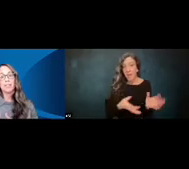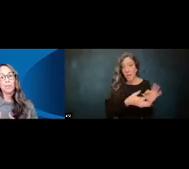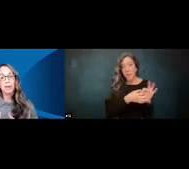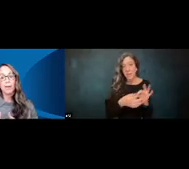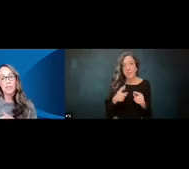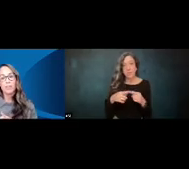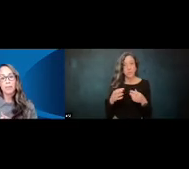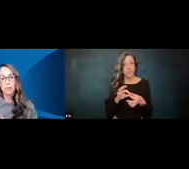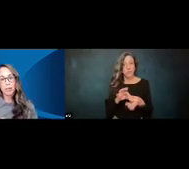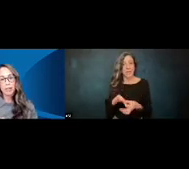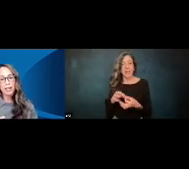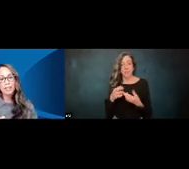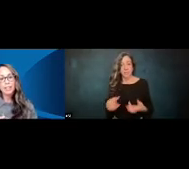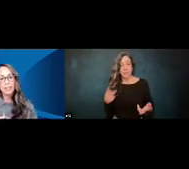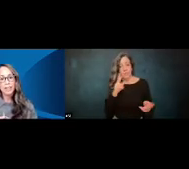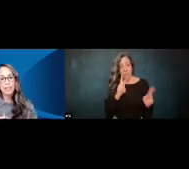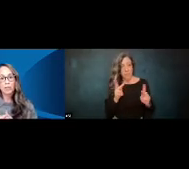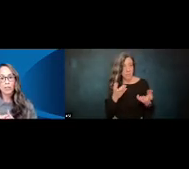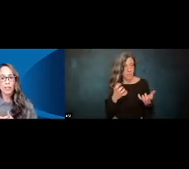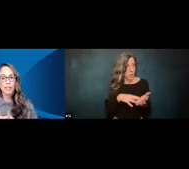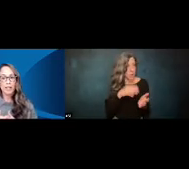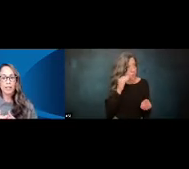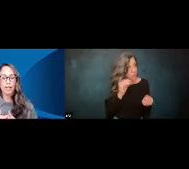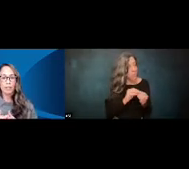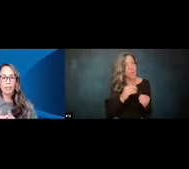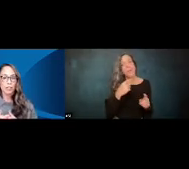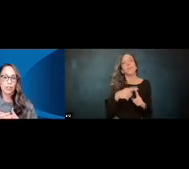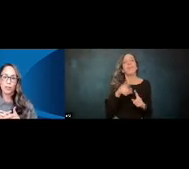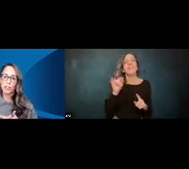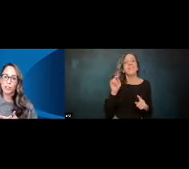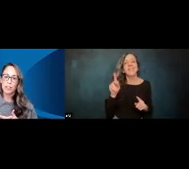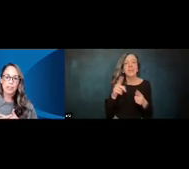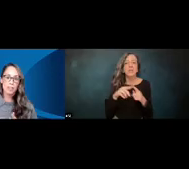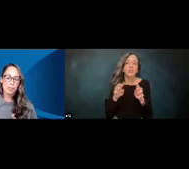for those who may want to learn more and a link to a survey that allows you to share questions,